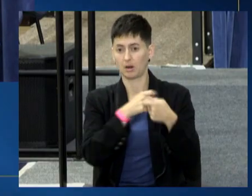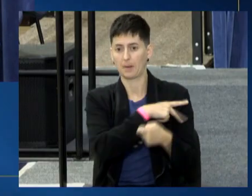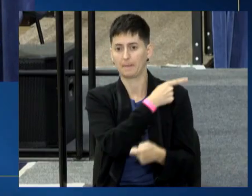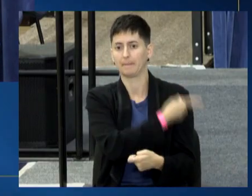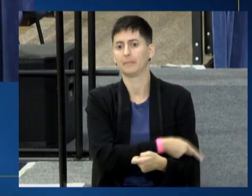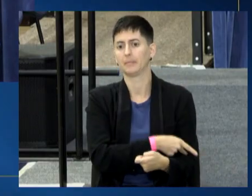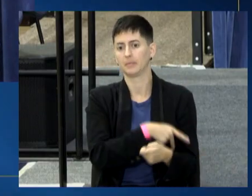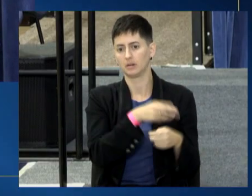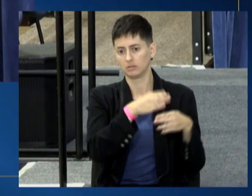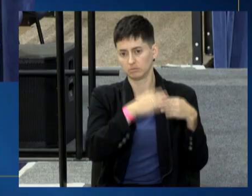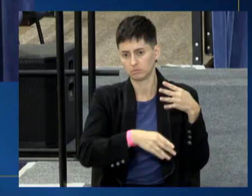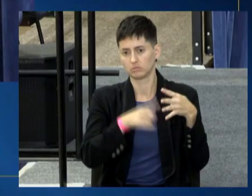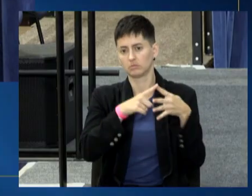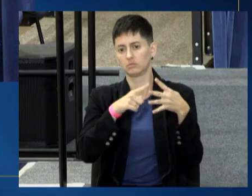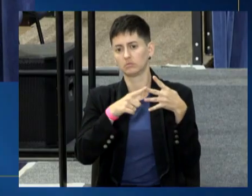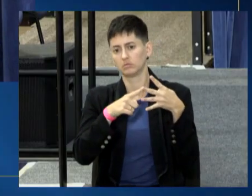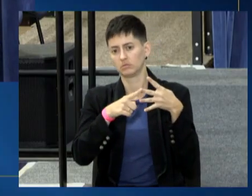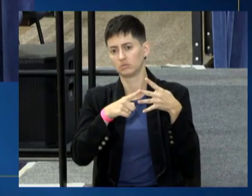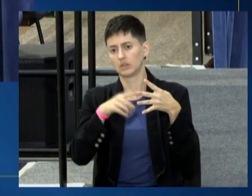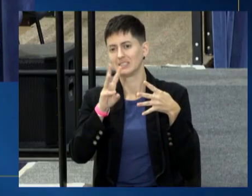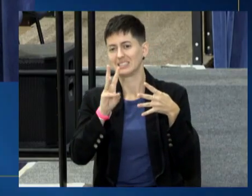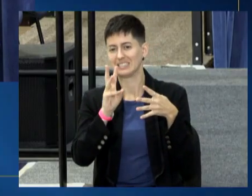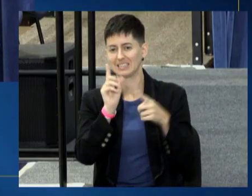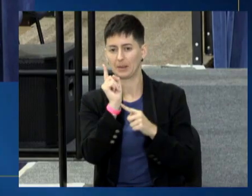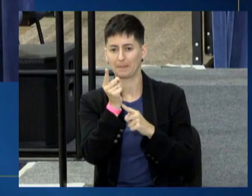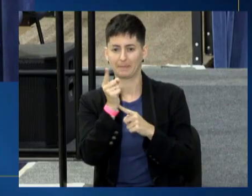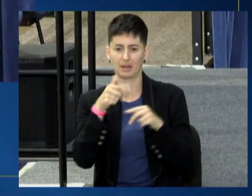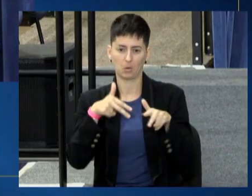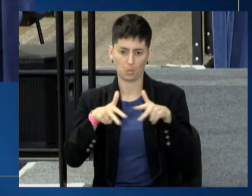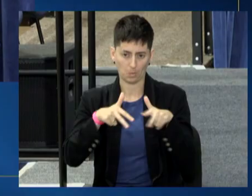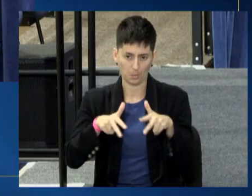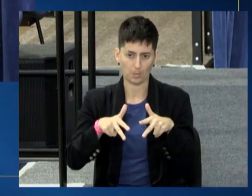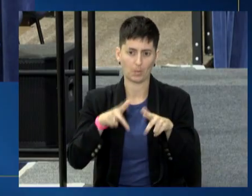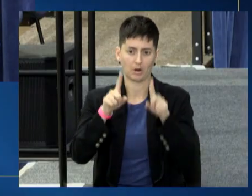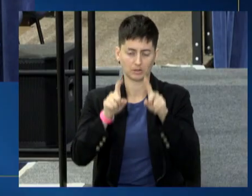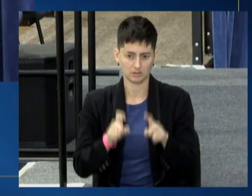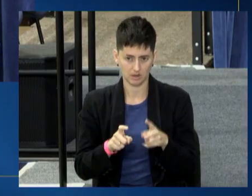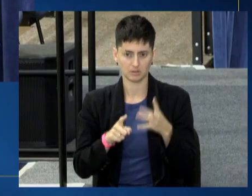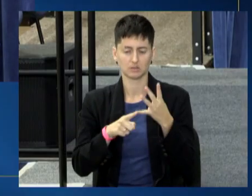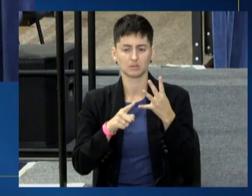a six-minute walk test, and a wearable device, in this case the Fitbit.